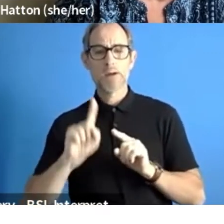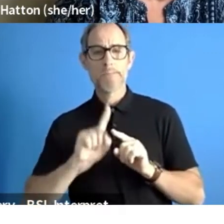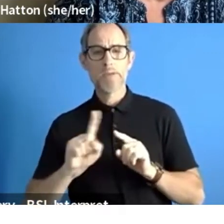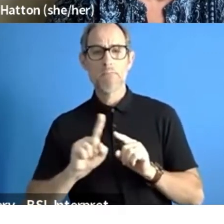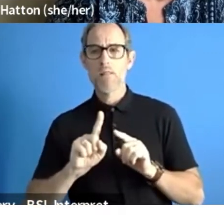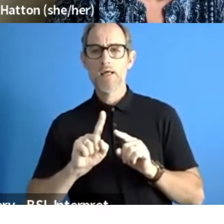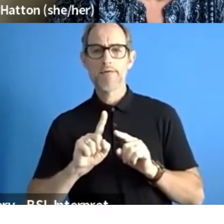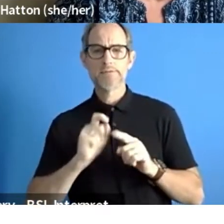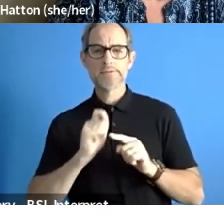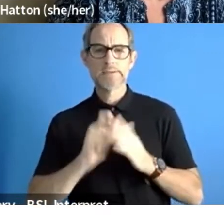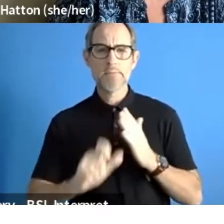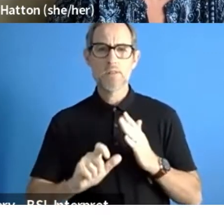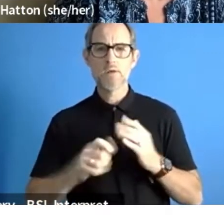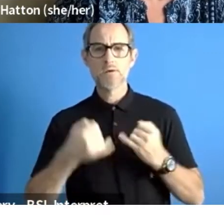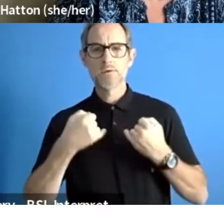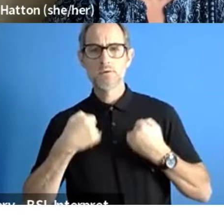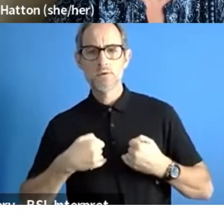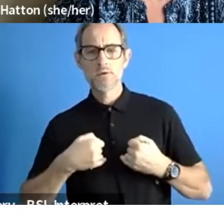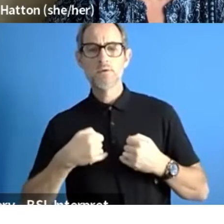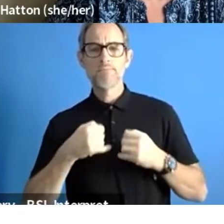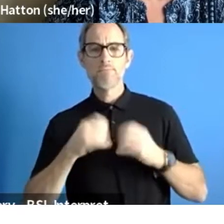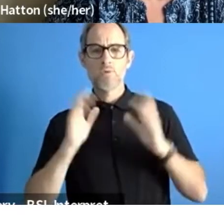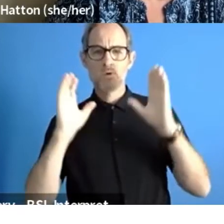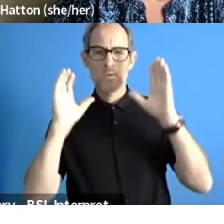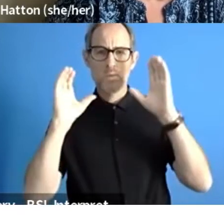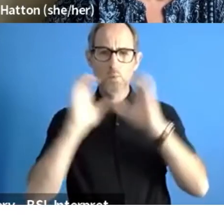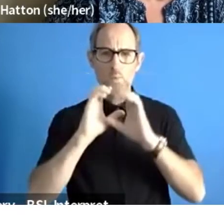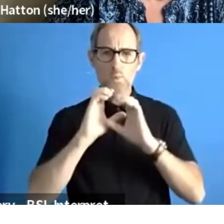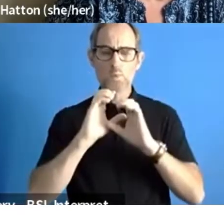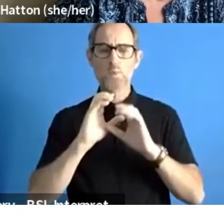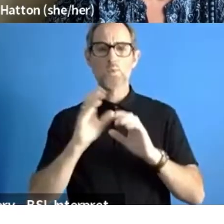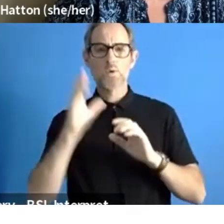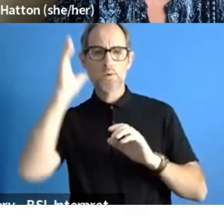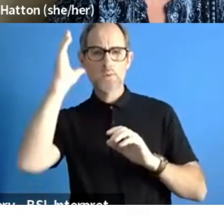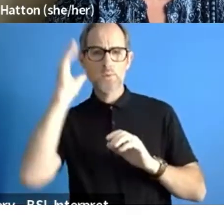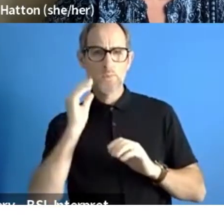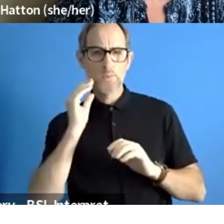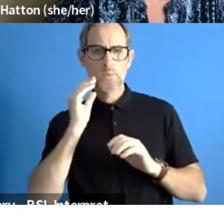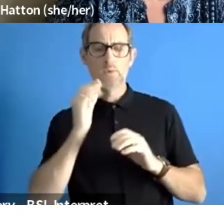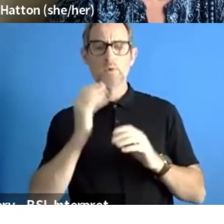which might include sight loss, might include hearing loss, might include